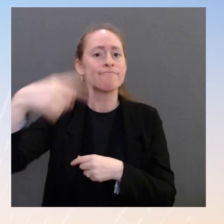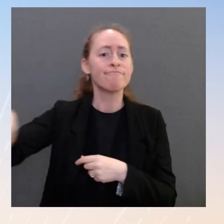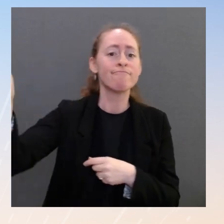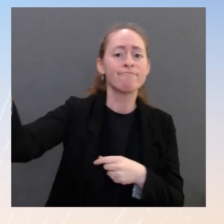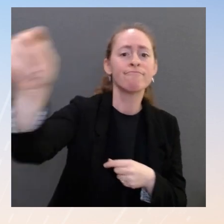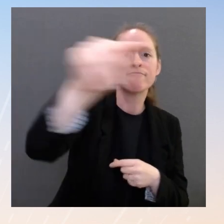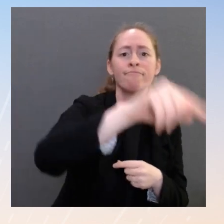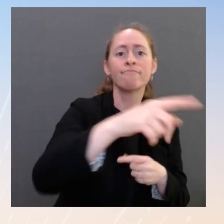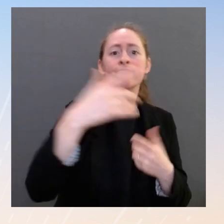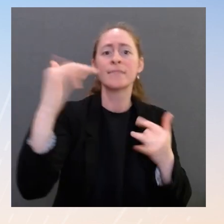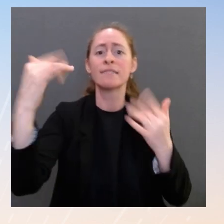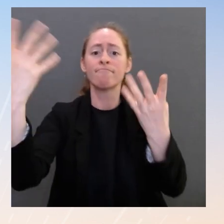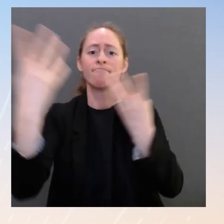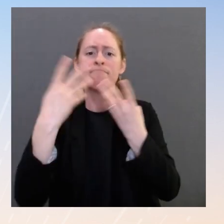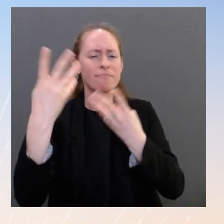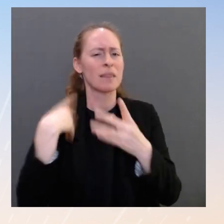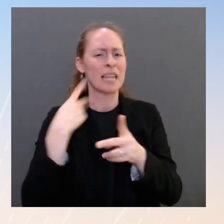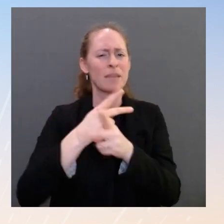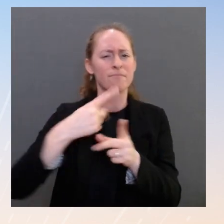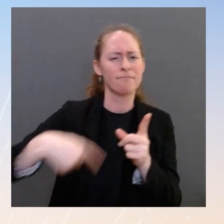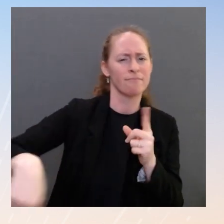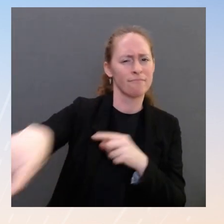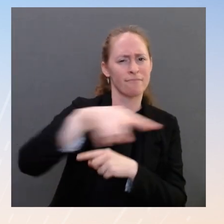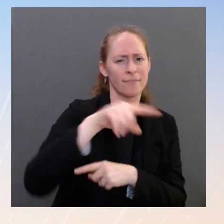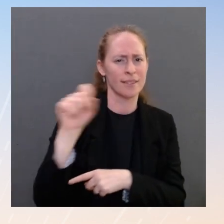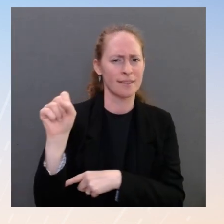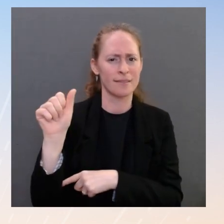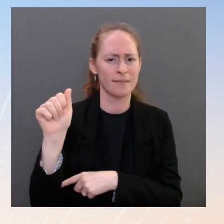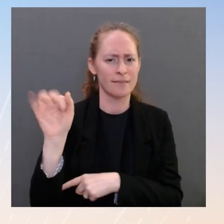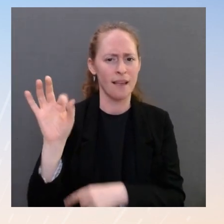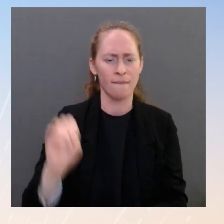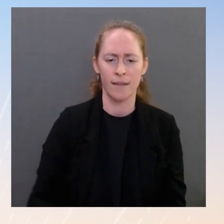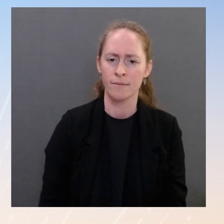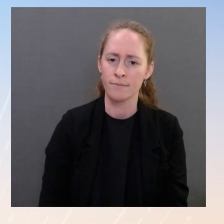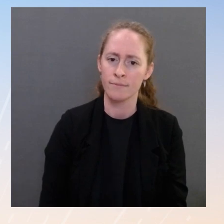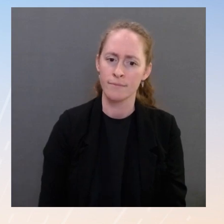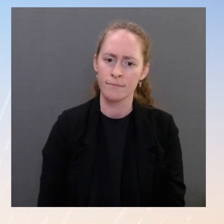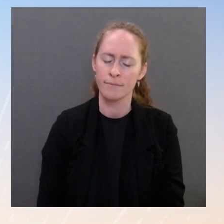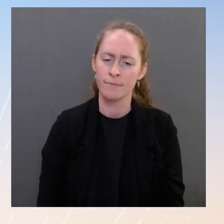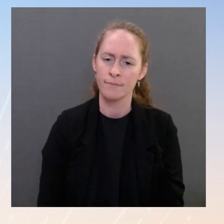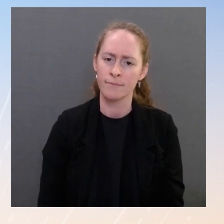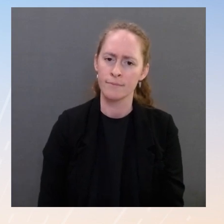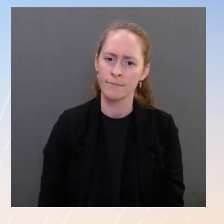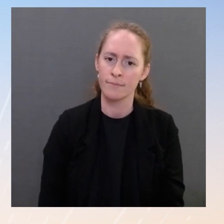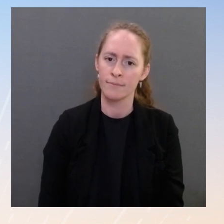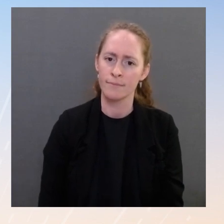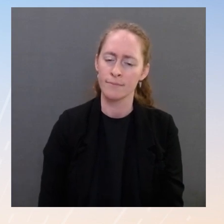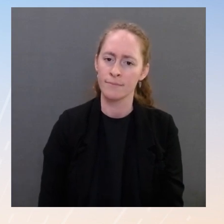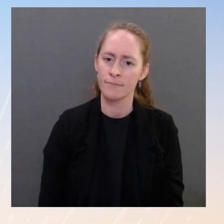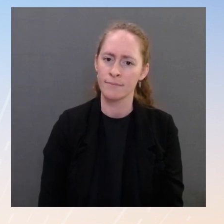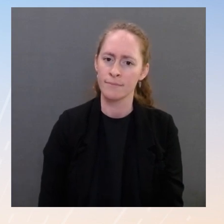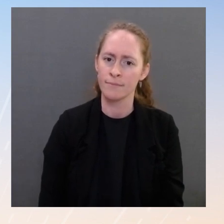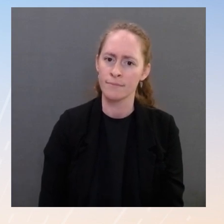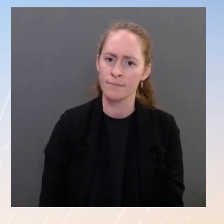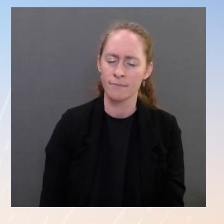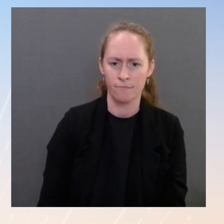The Press: Another piece of this plan talked about the law enforcement help. CBP has 23,000 agents working on the southern border right now.